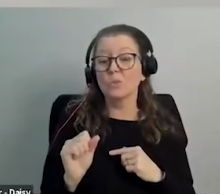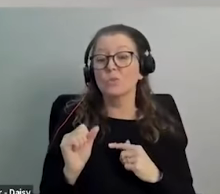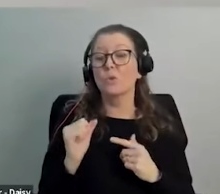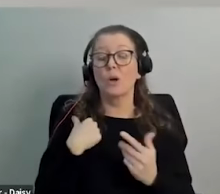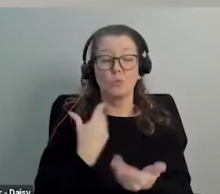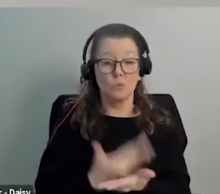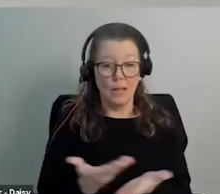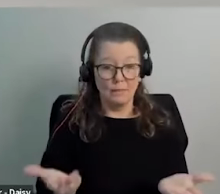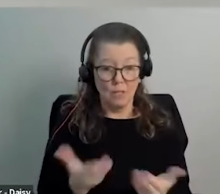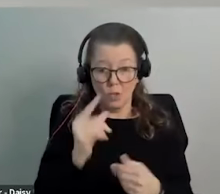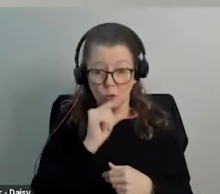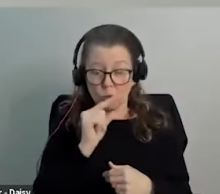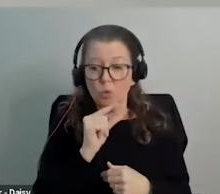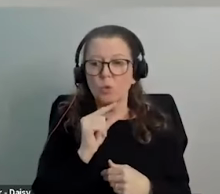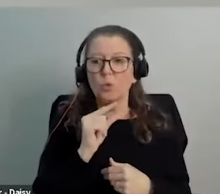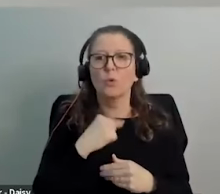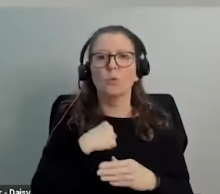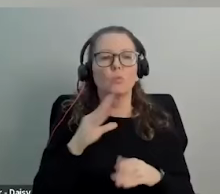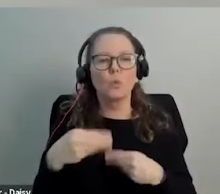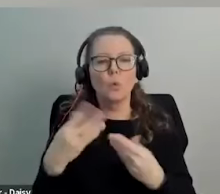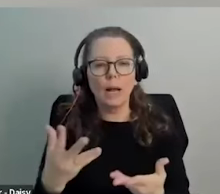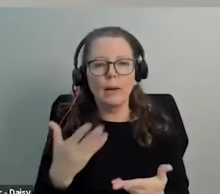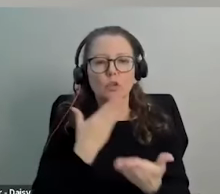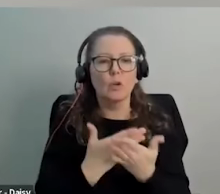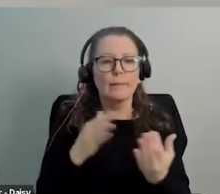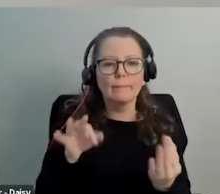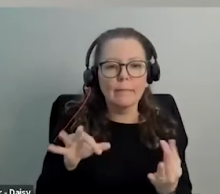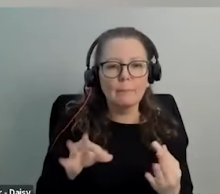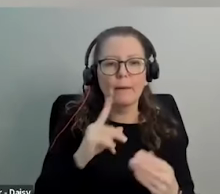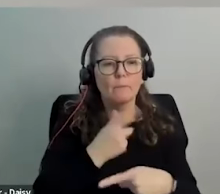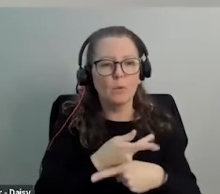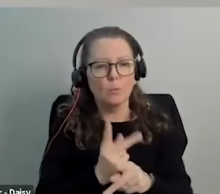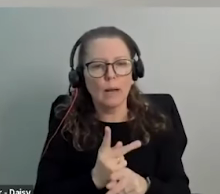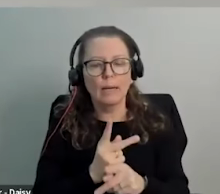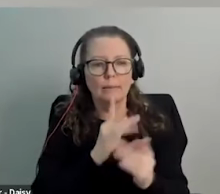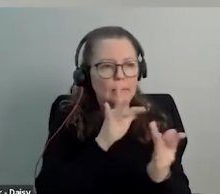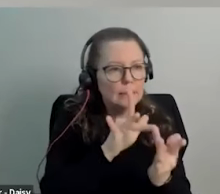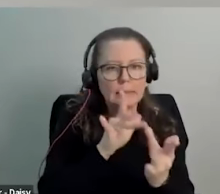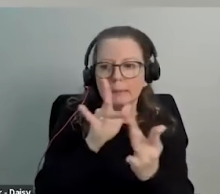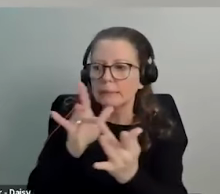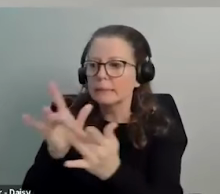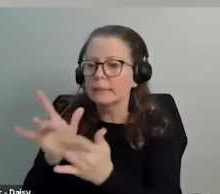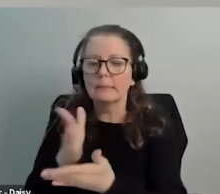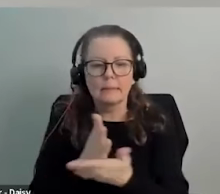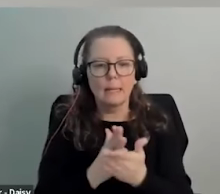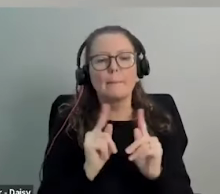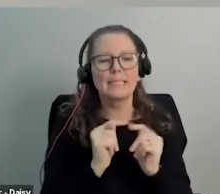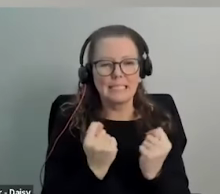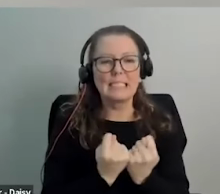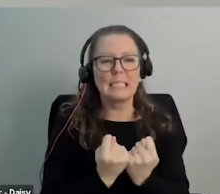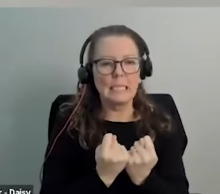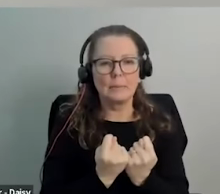I started just sort of providing product feedback and reaching out proactively to some of the teams, and just was received with such open arms of saying,